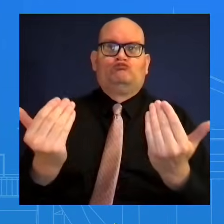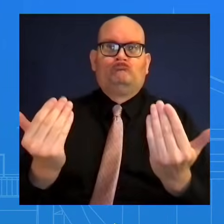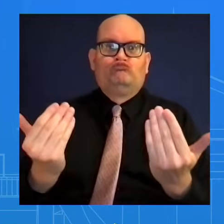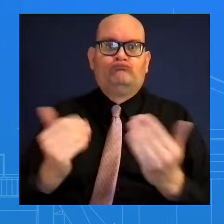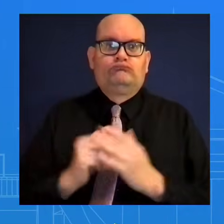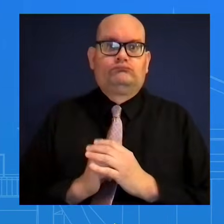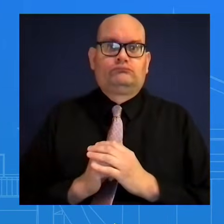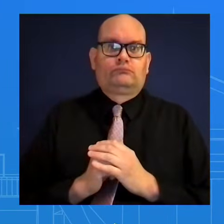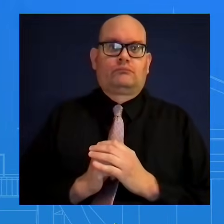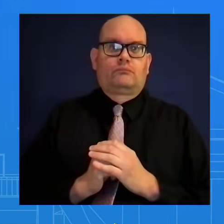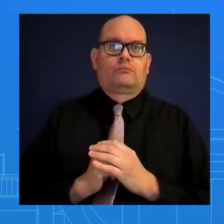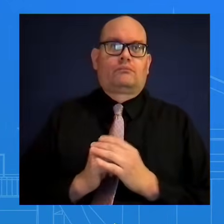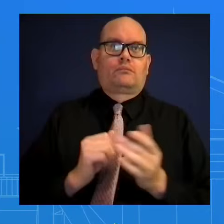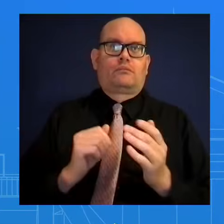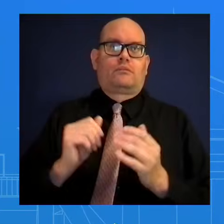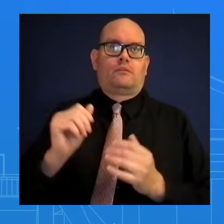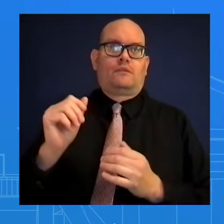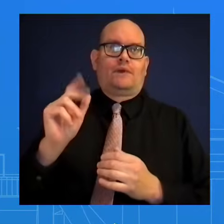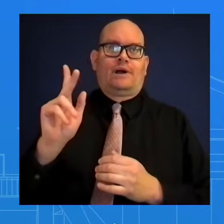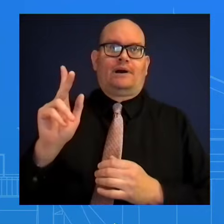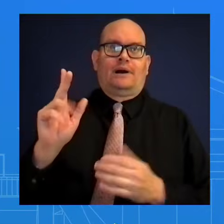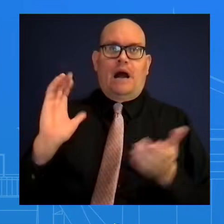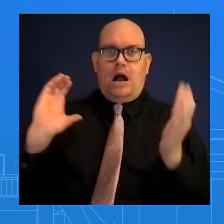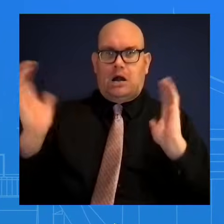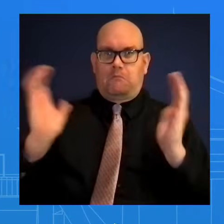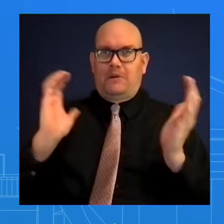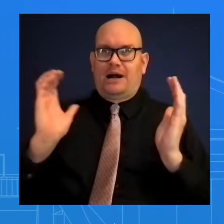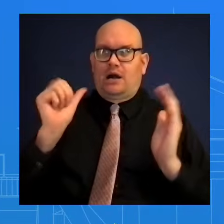to yesterday to today on the debt limit and SNAP.